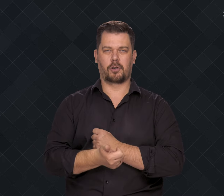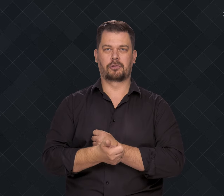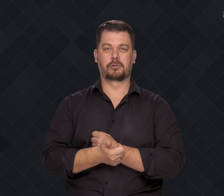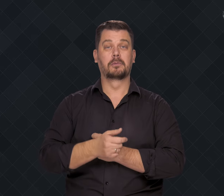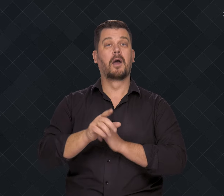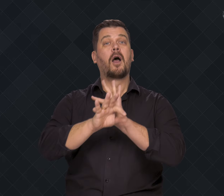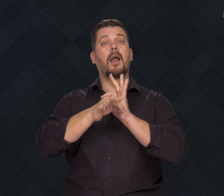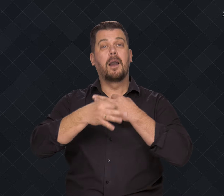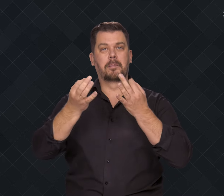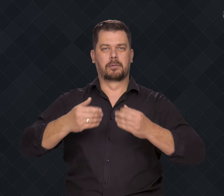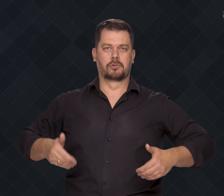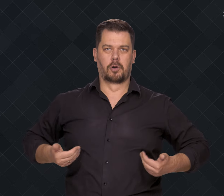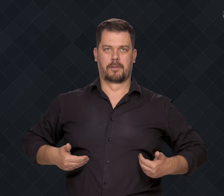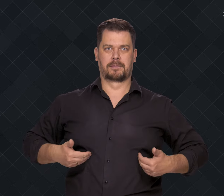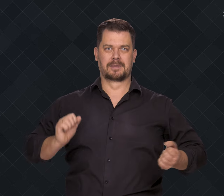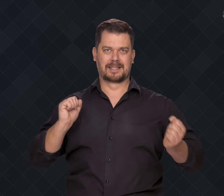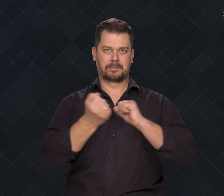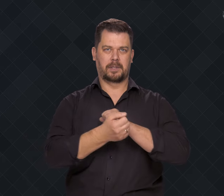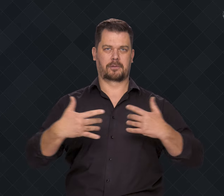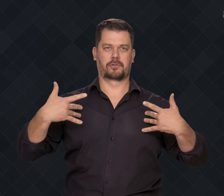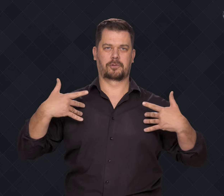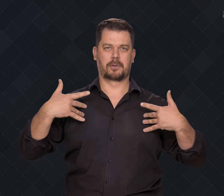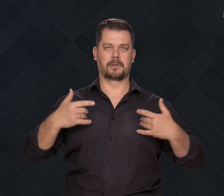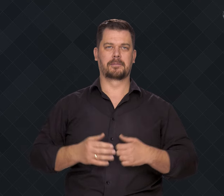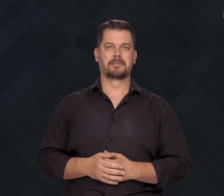but about healing and permanently changing your lifestyle.